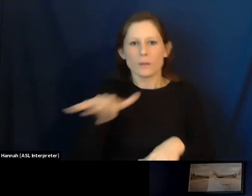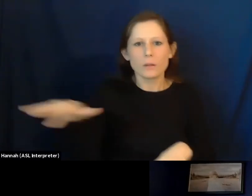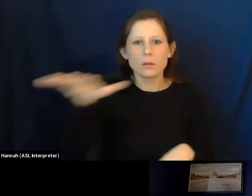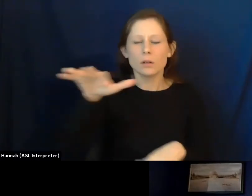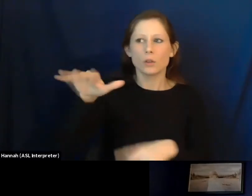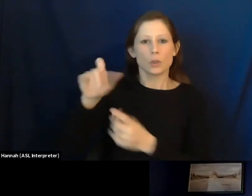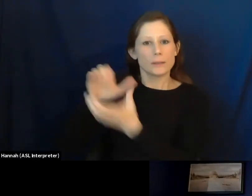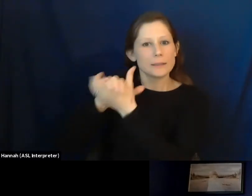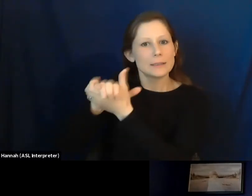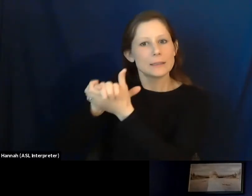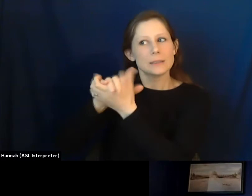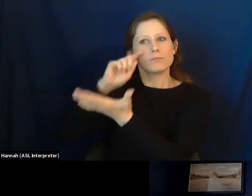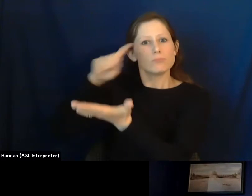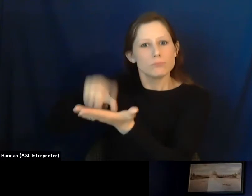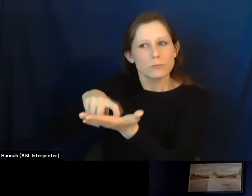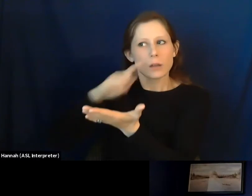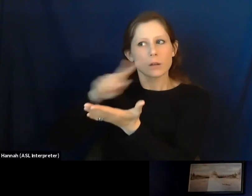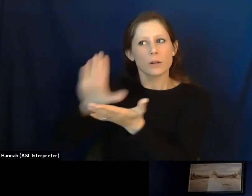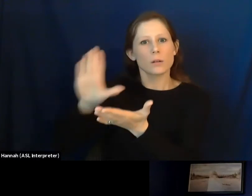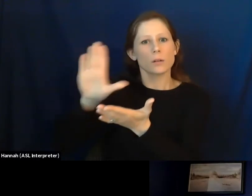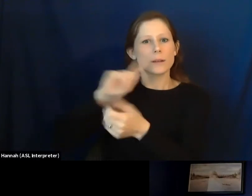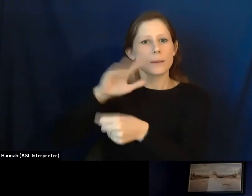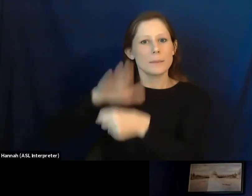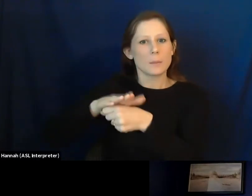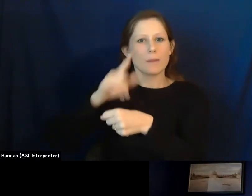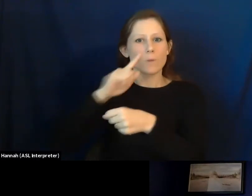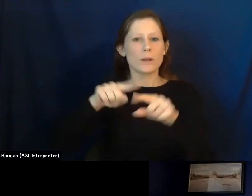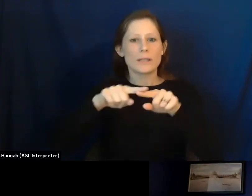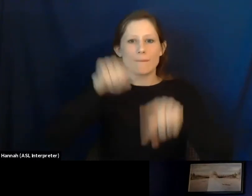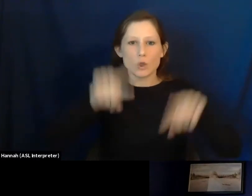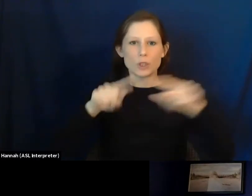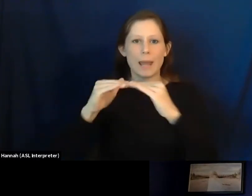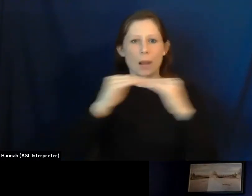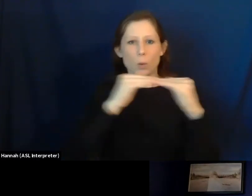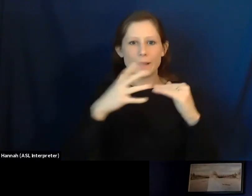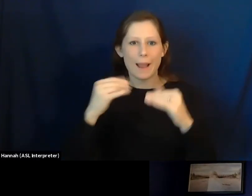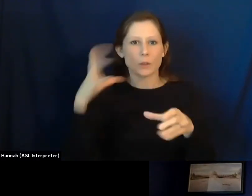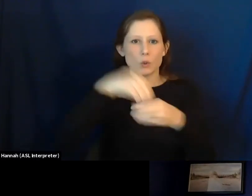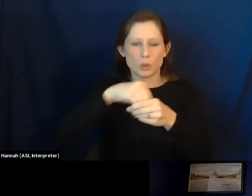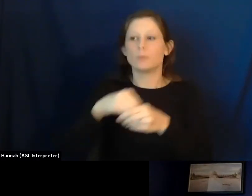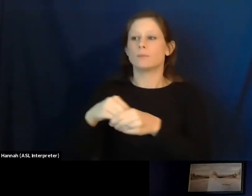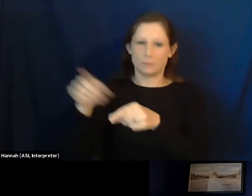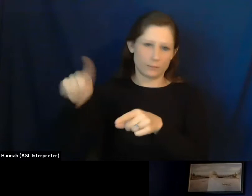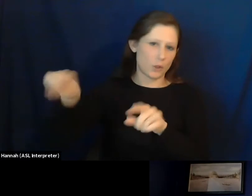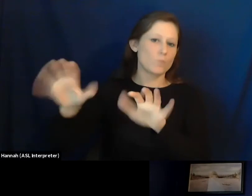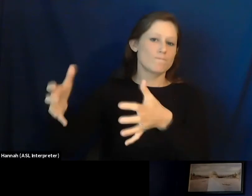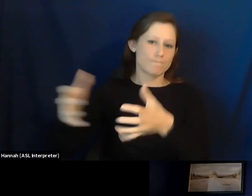its commitment to diversity, inclusion, equity, and accessibility it's you all. But it's obviously